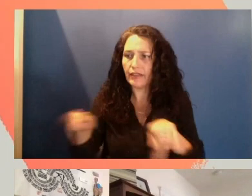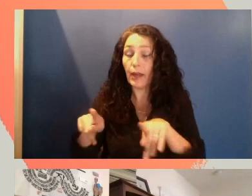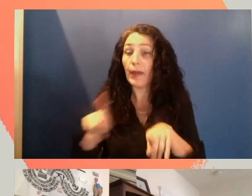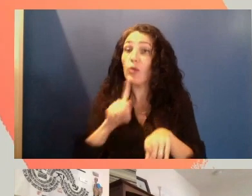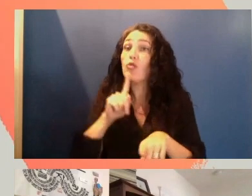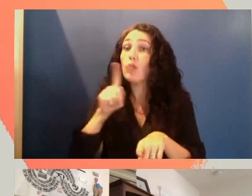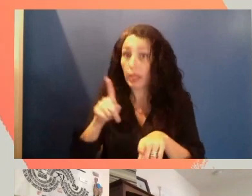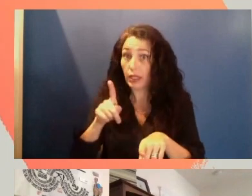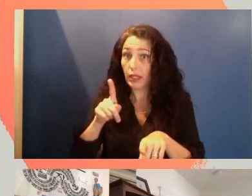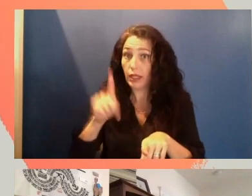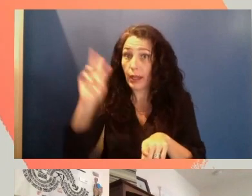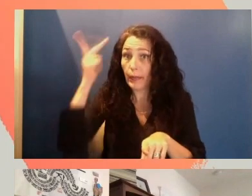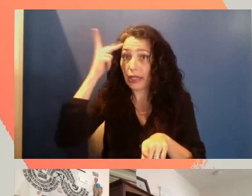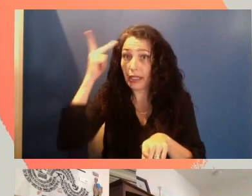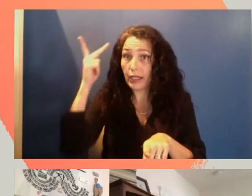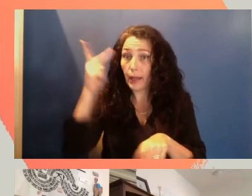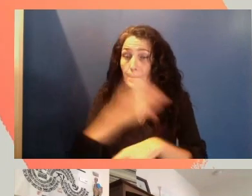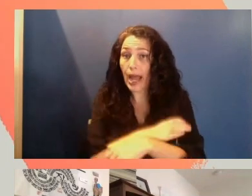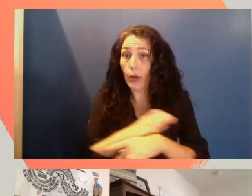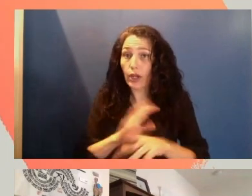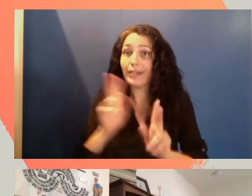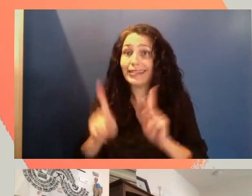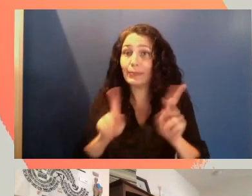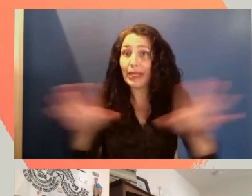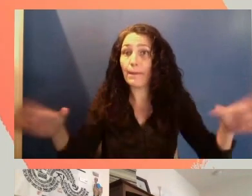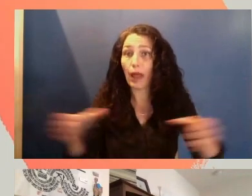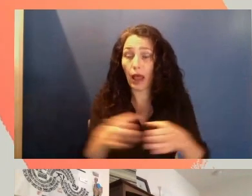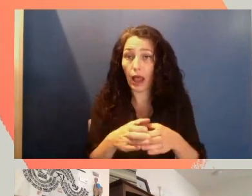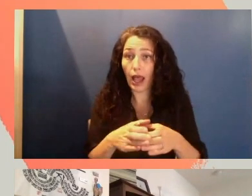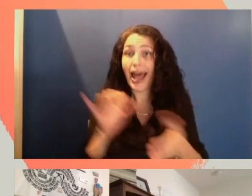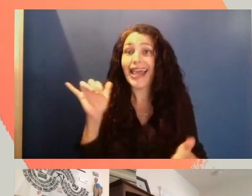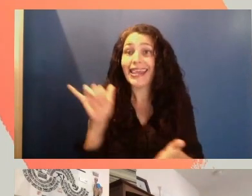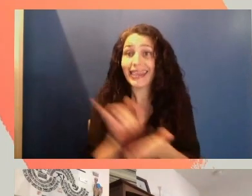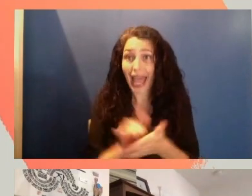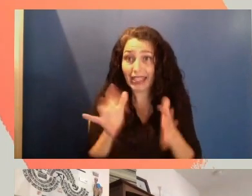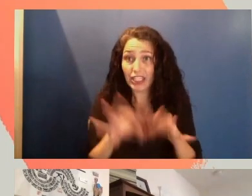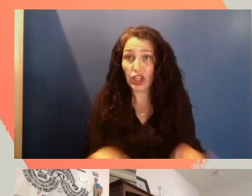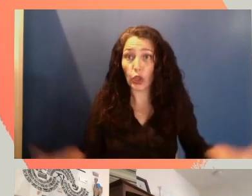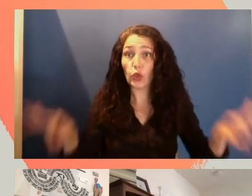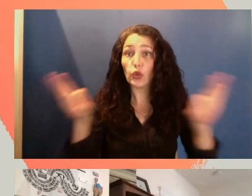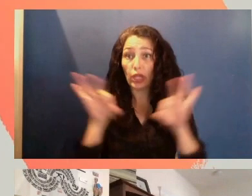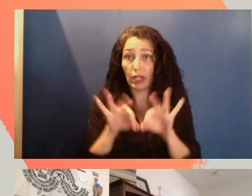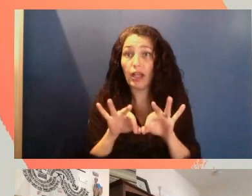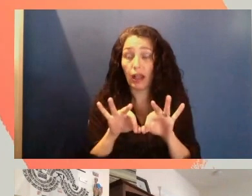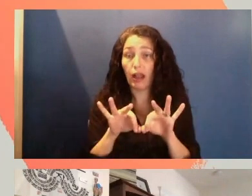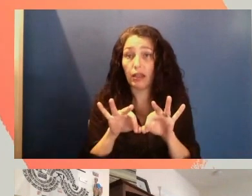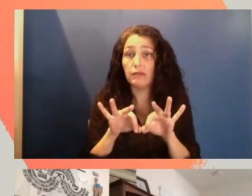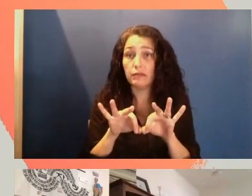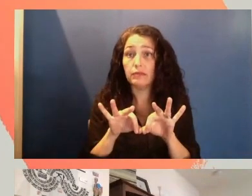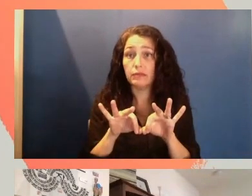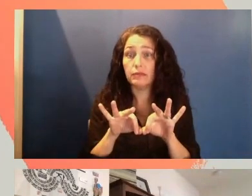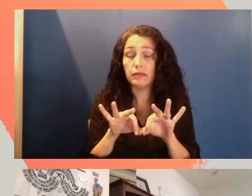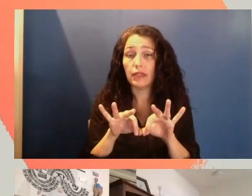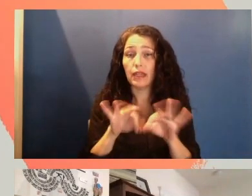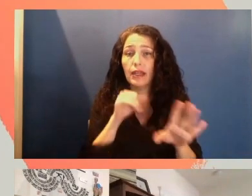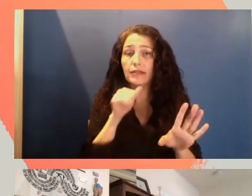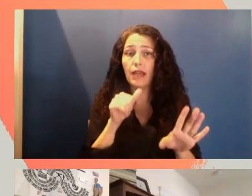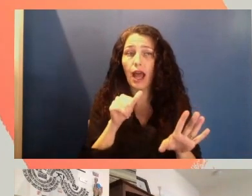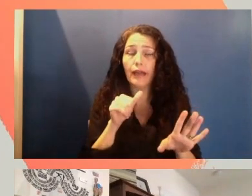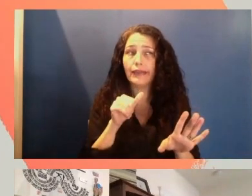And so for us, that was like the critical kind of, not most often told story was